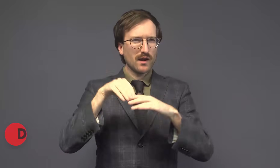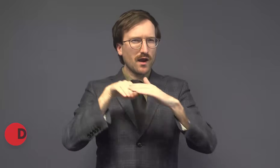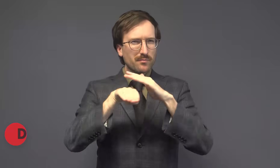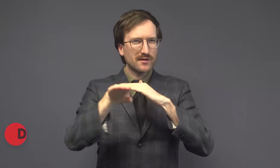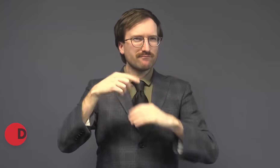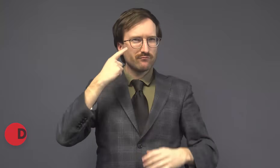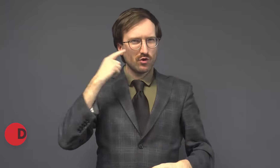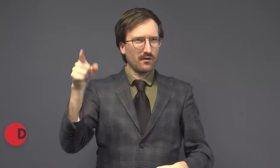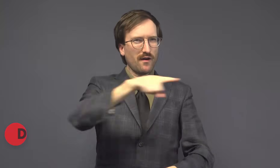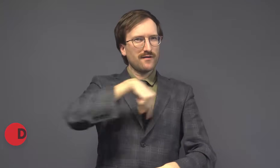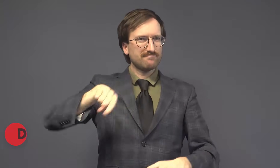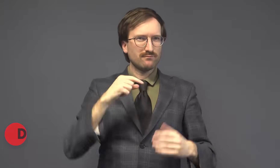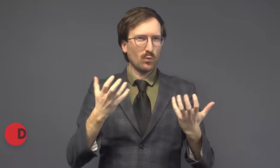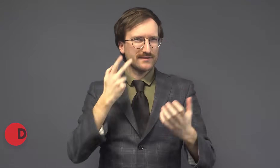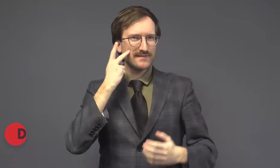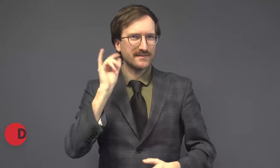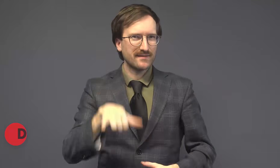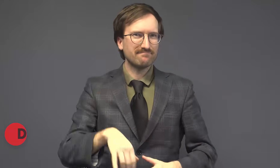in accessibility rights.